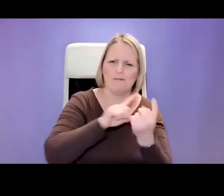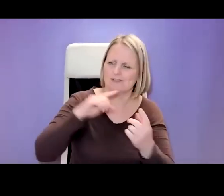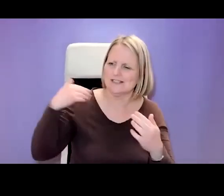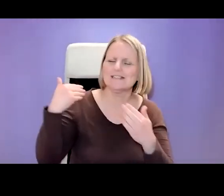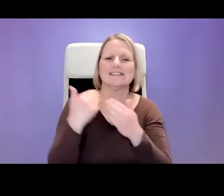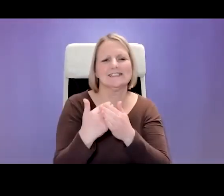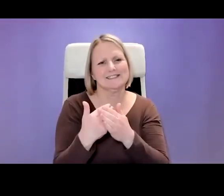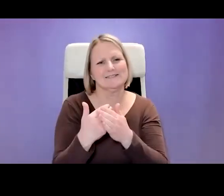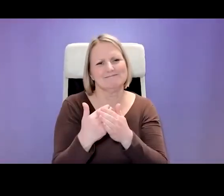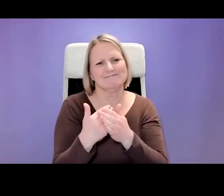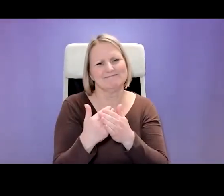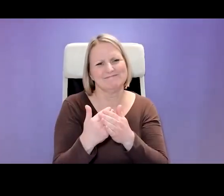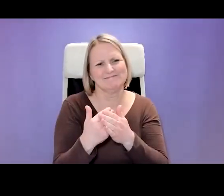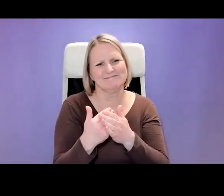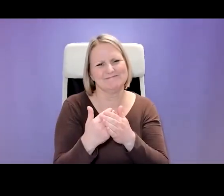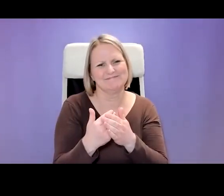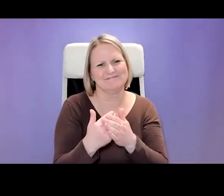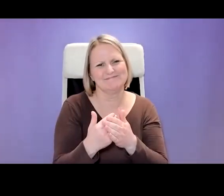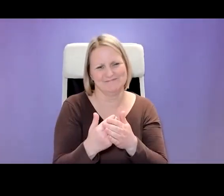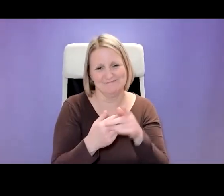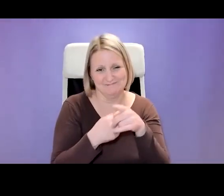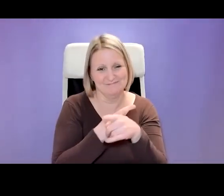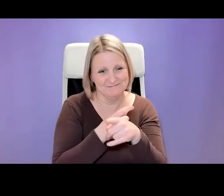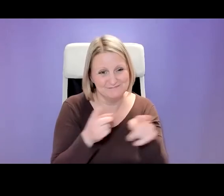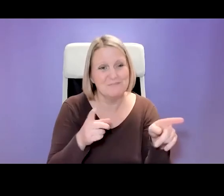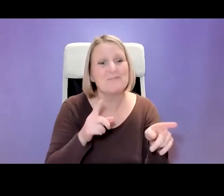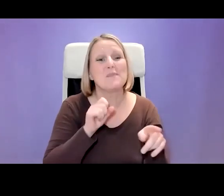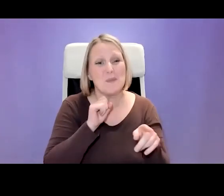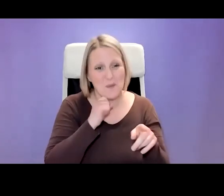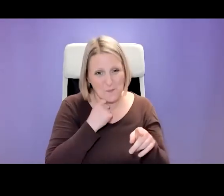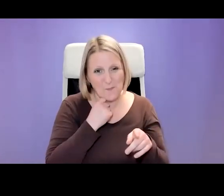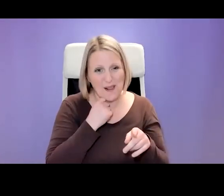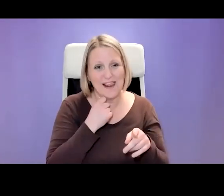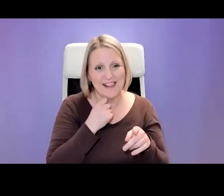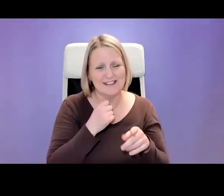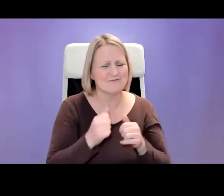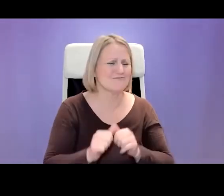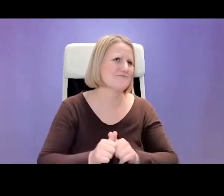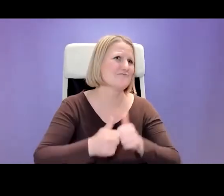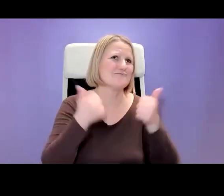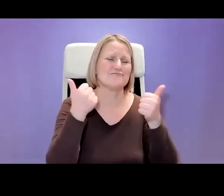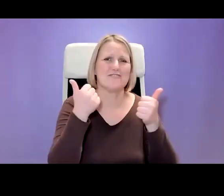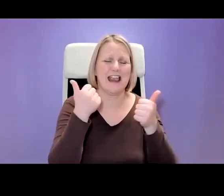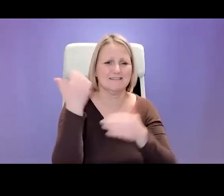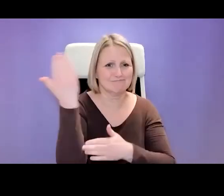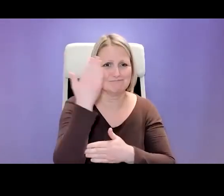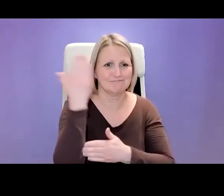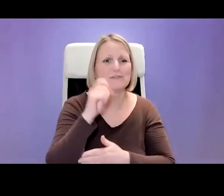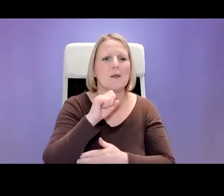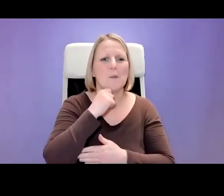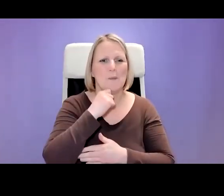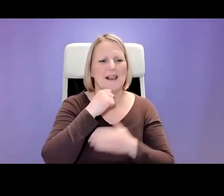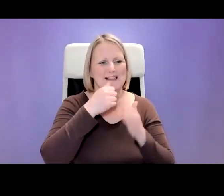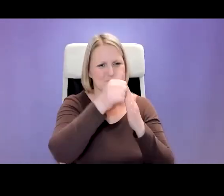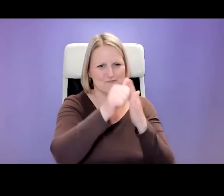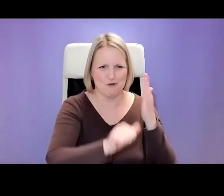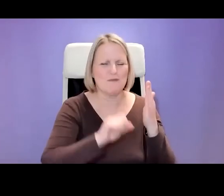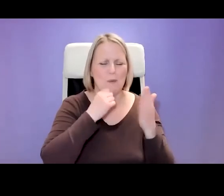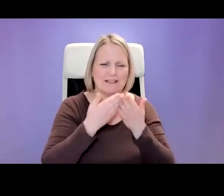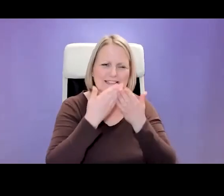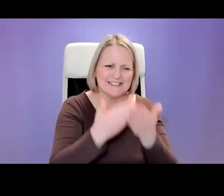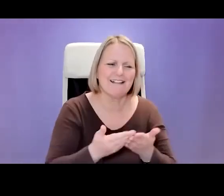And I can't resist saying that you will actually study with some of the great speakers of this conference in that program.